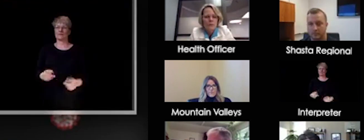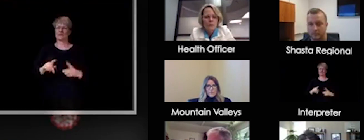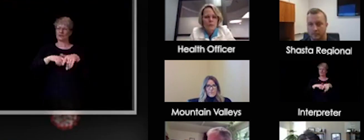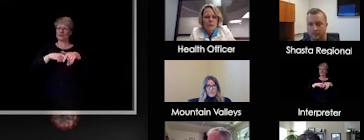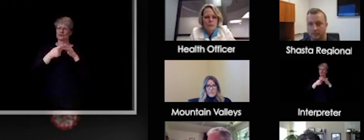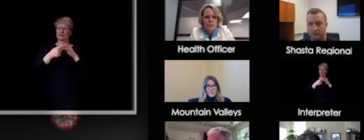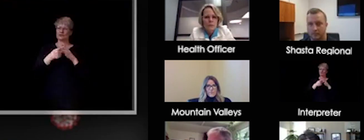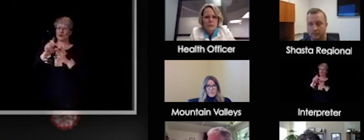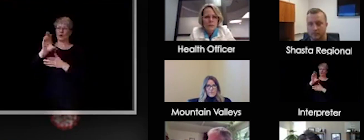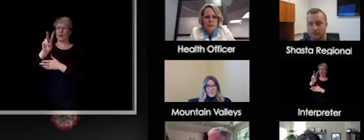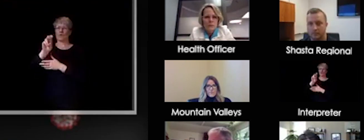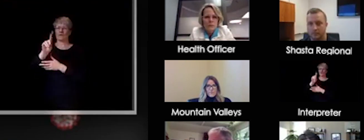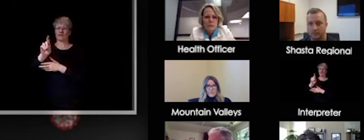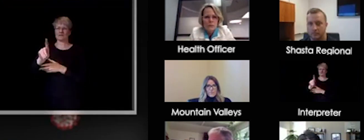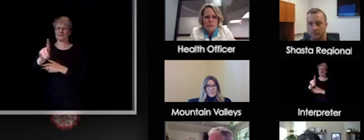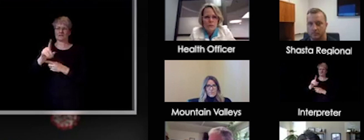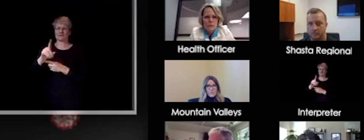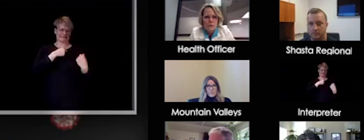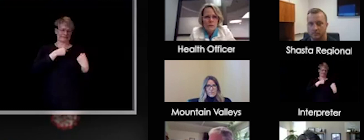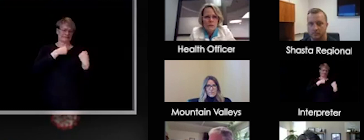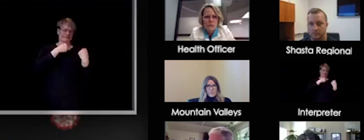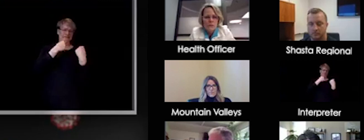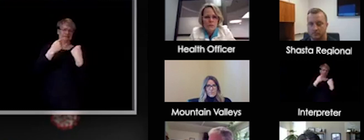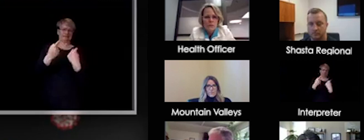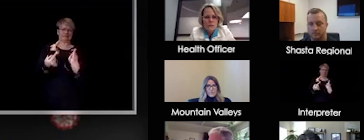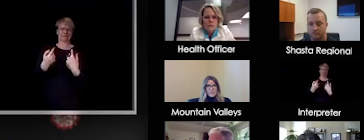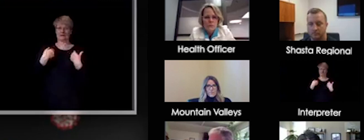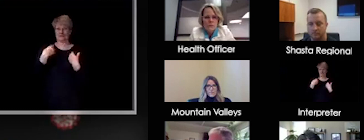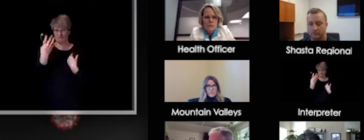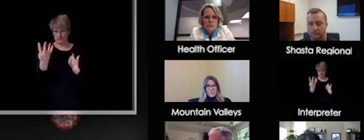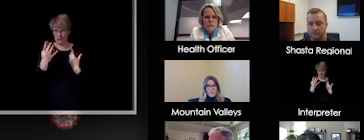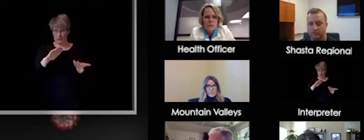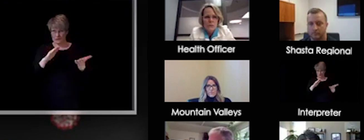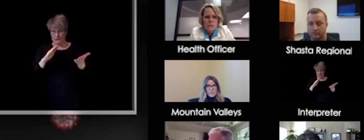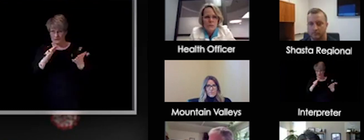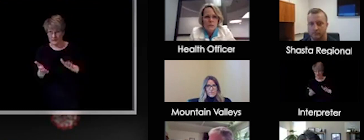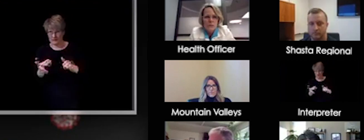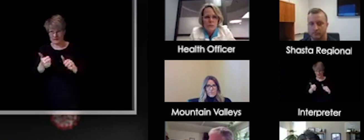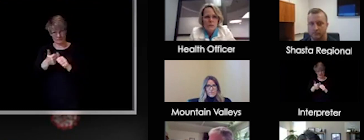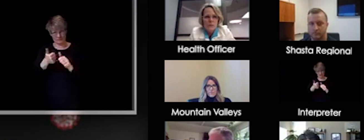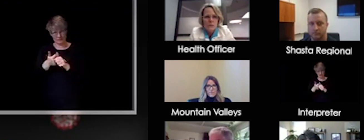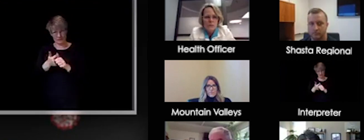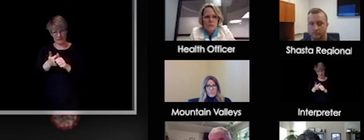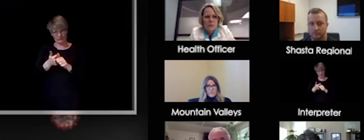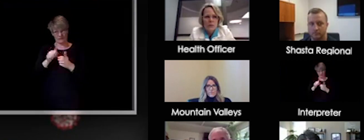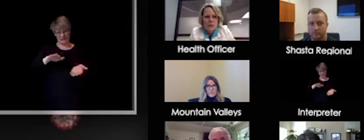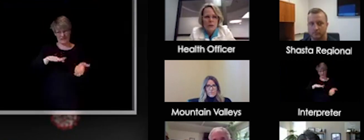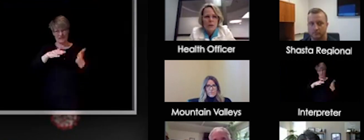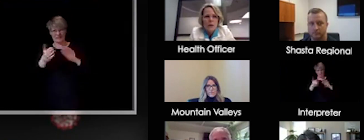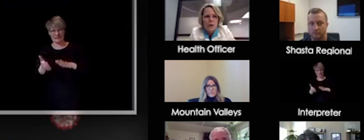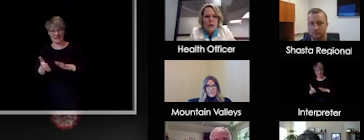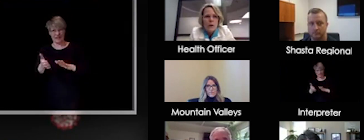cause of death? Is it they died of COVID-19 or they kind of died with COVID-19? You know